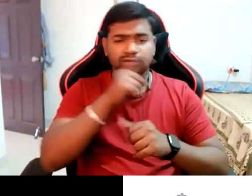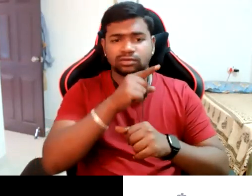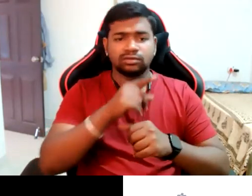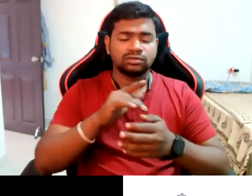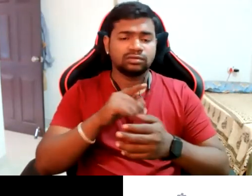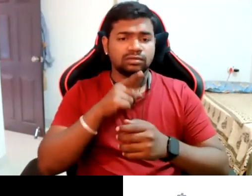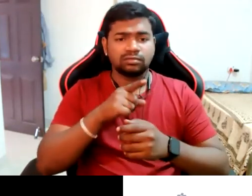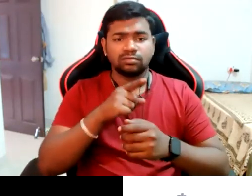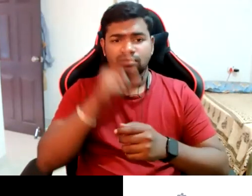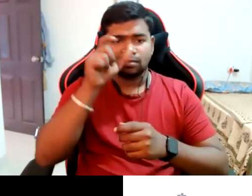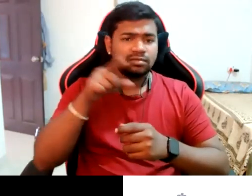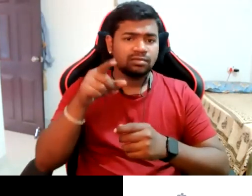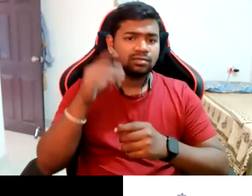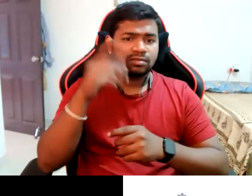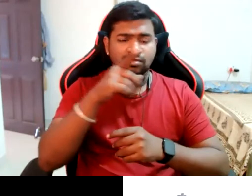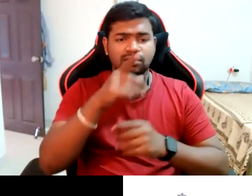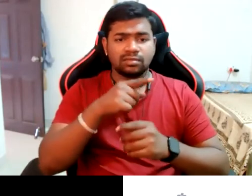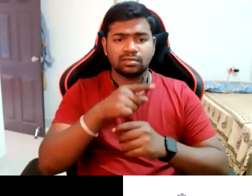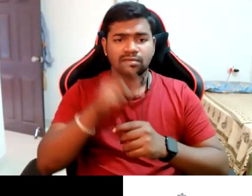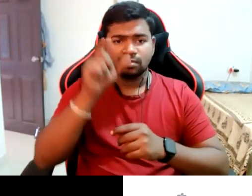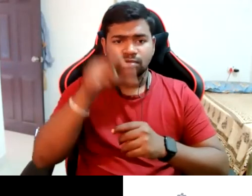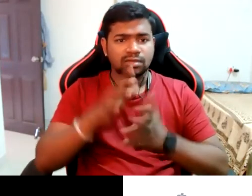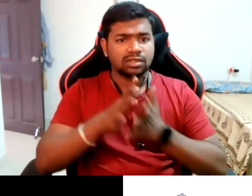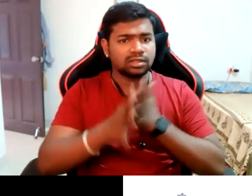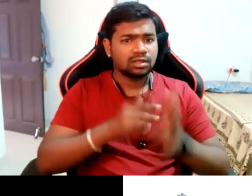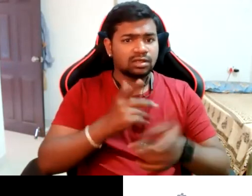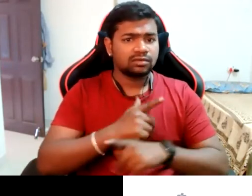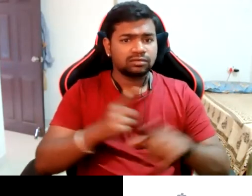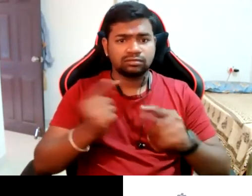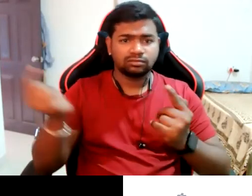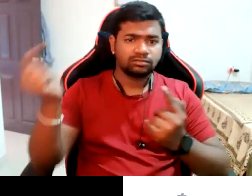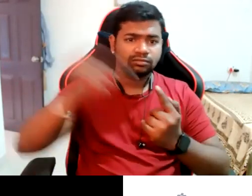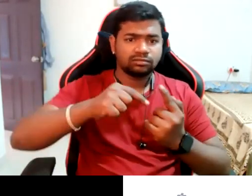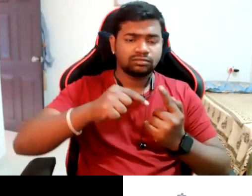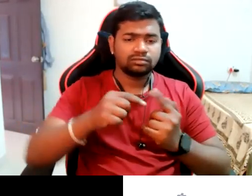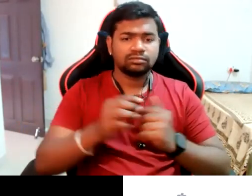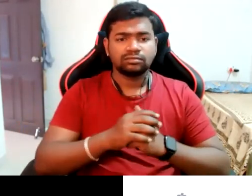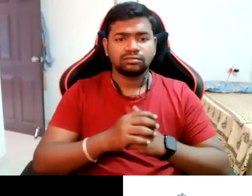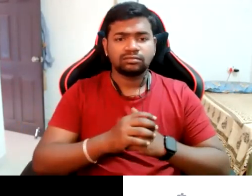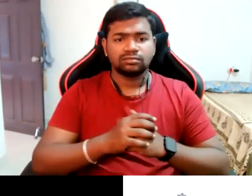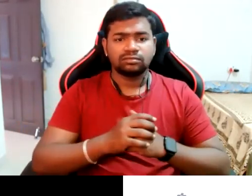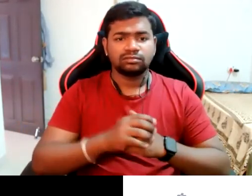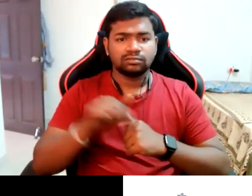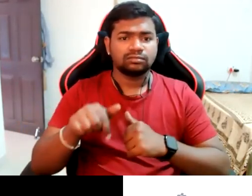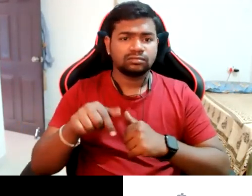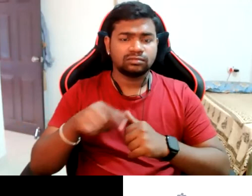and then there was a sign language interpreter. And in the Istem even today there is an interpreter,